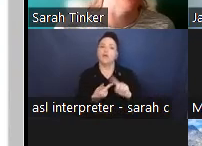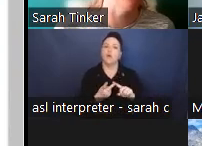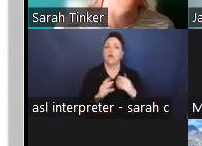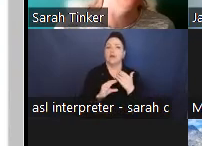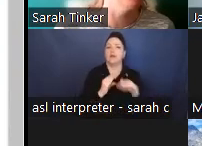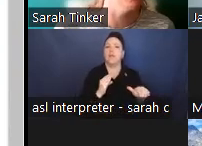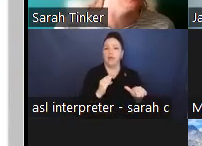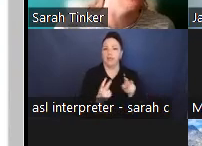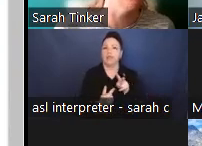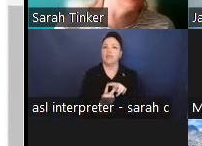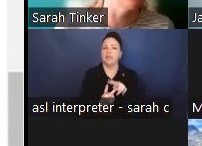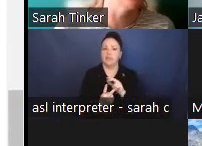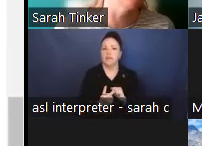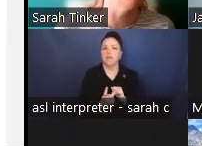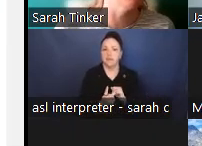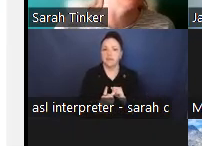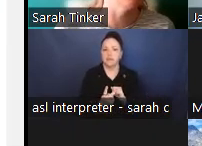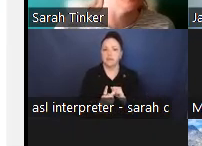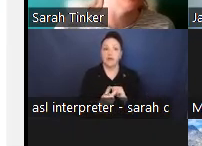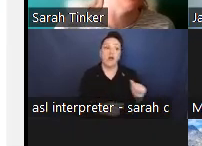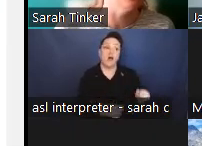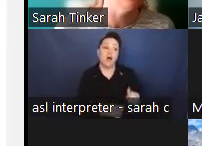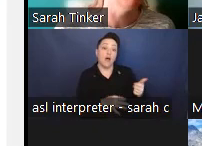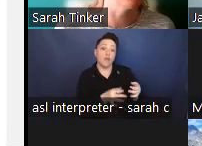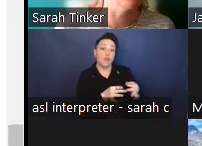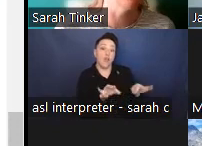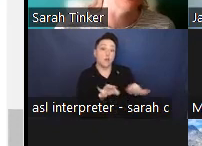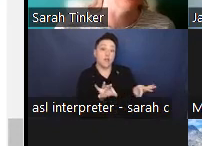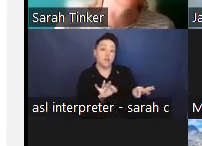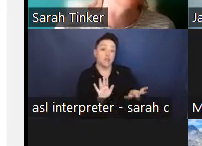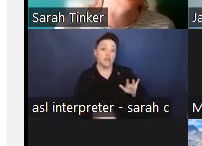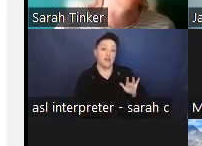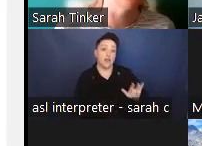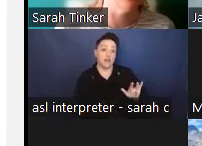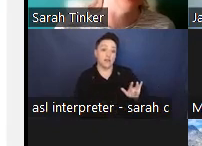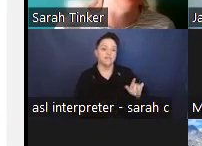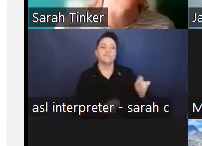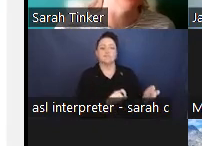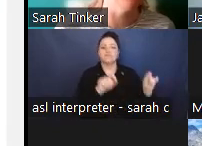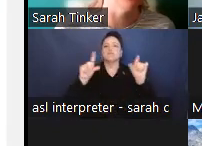When you click on a different language it will take you where it is open to the box so you can